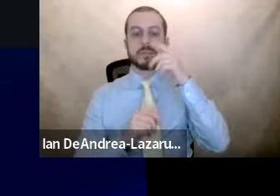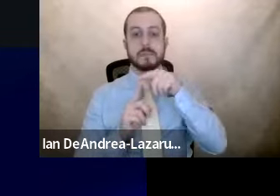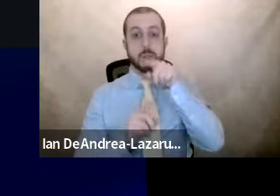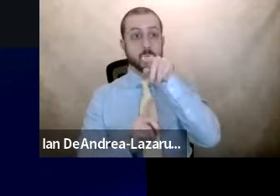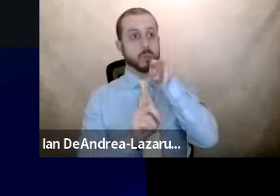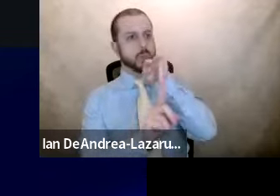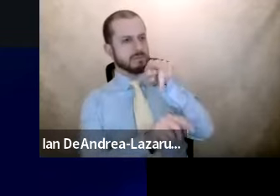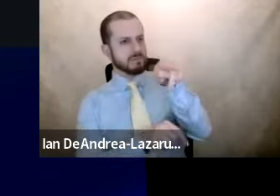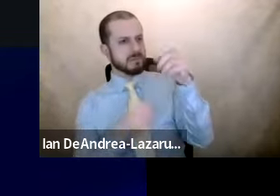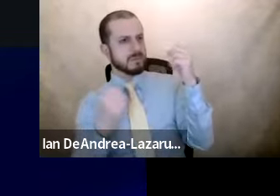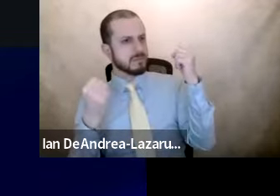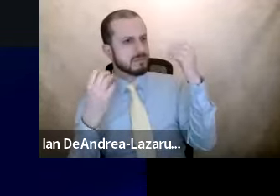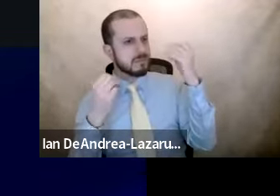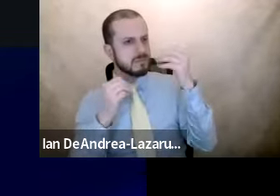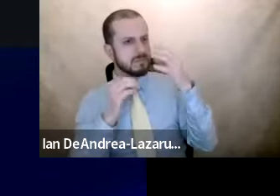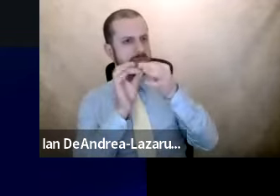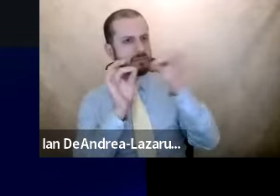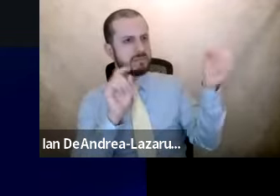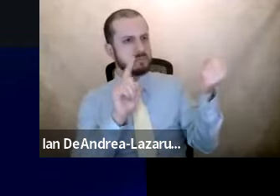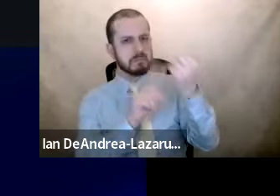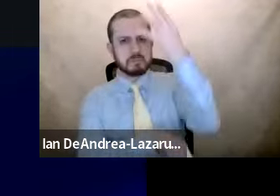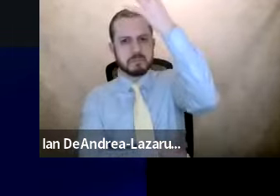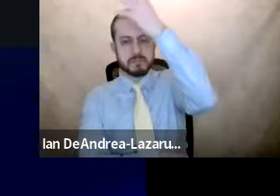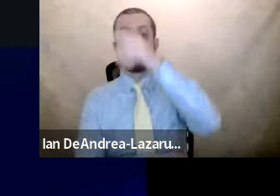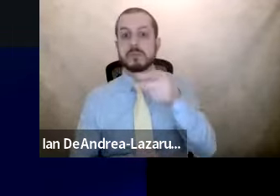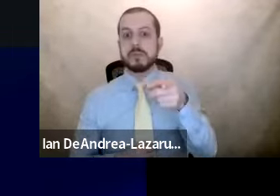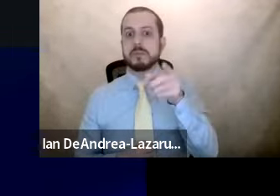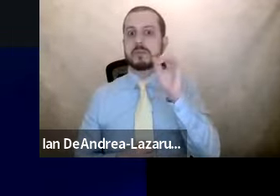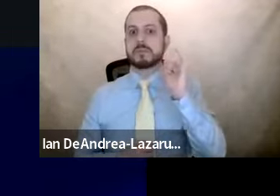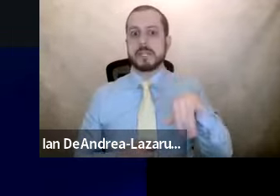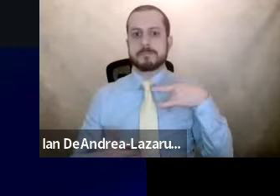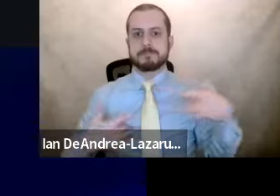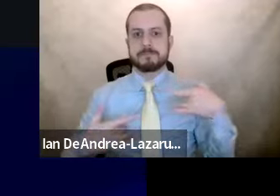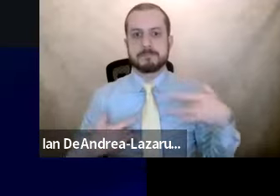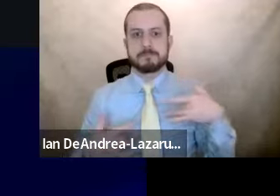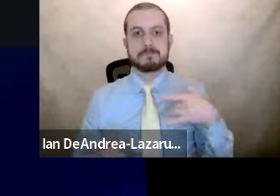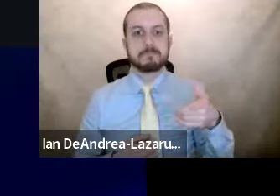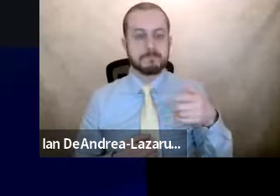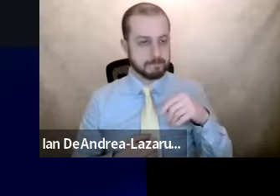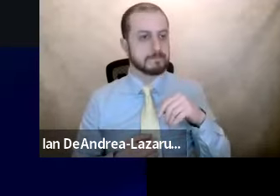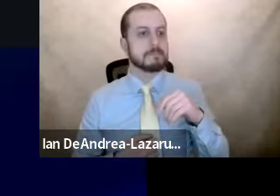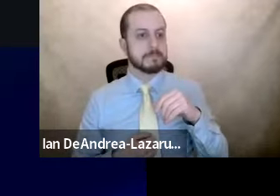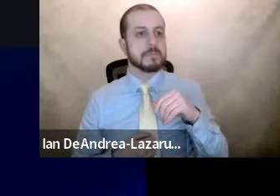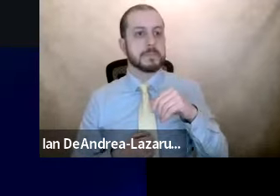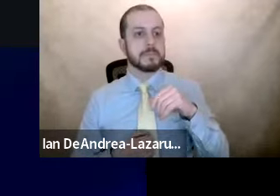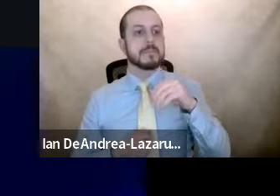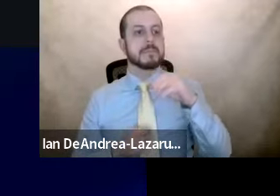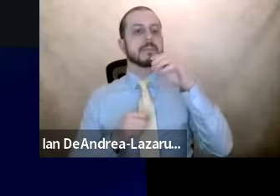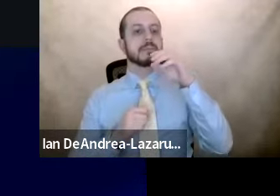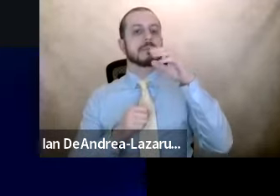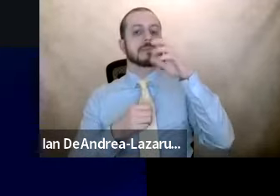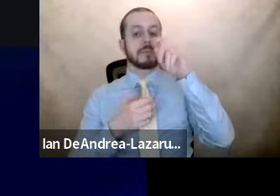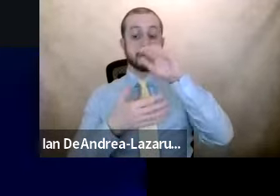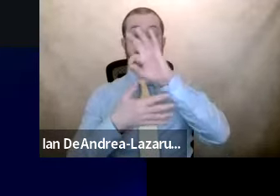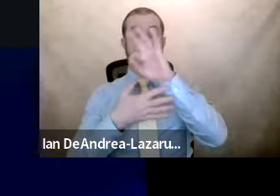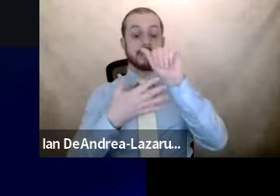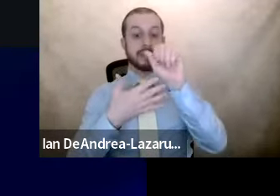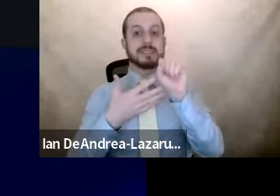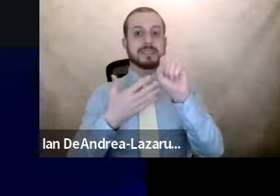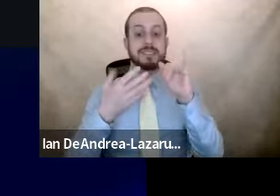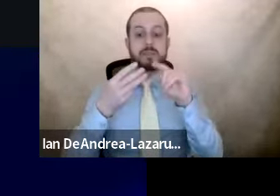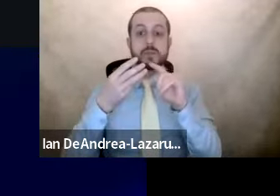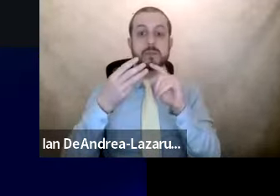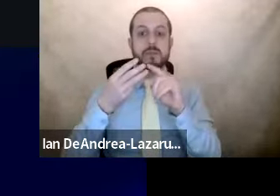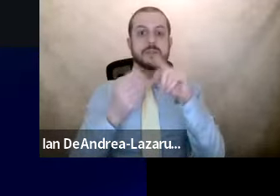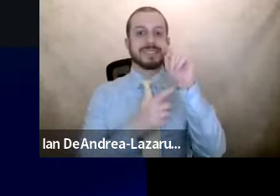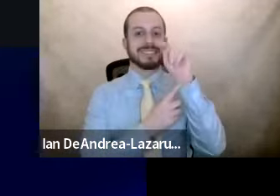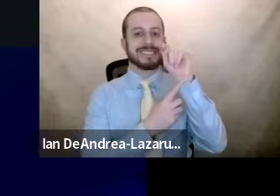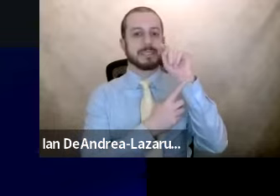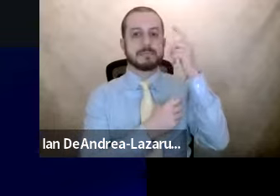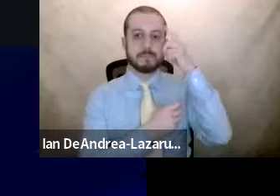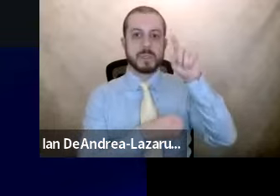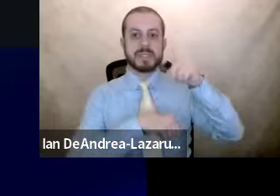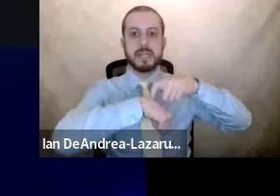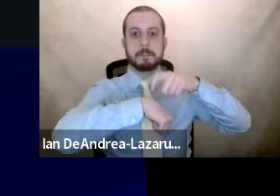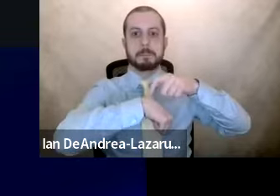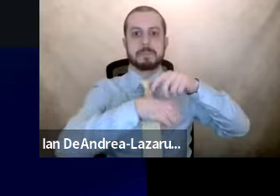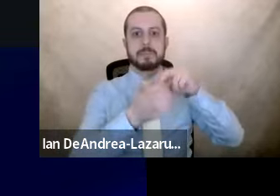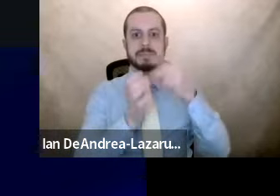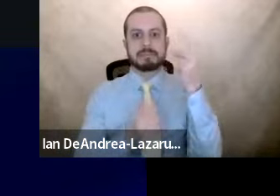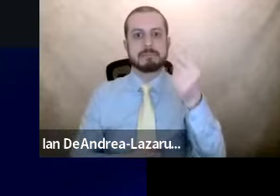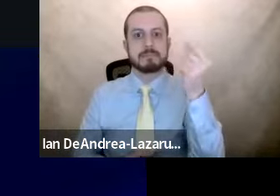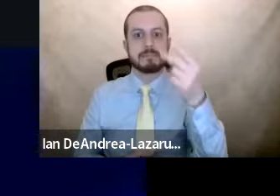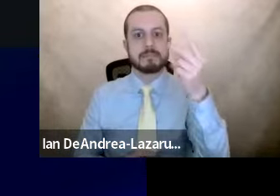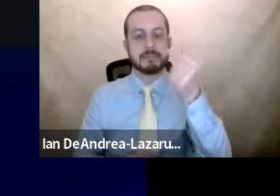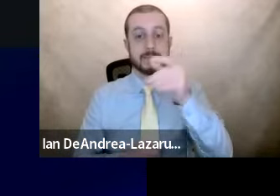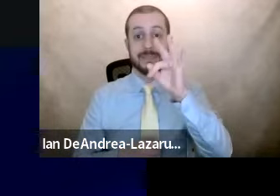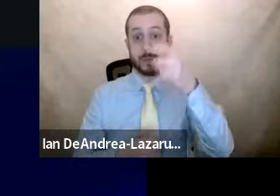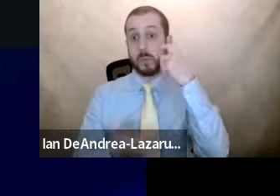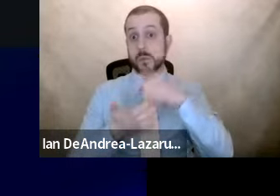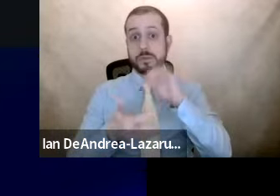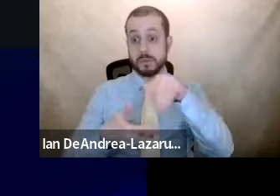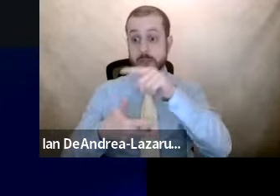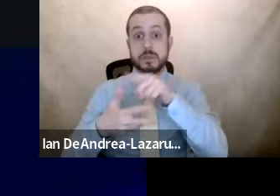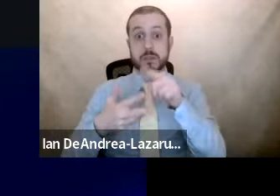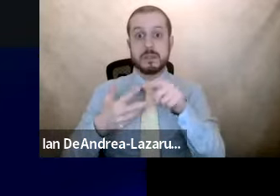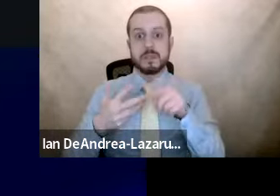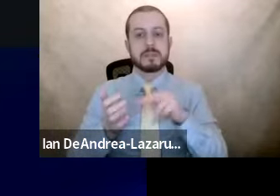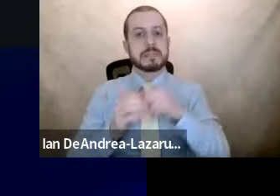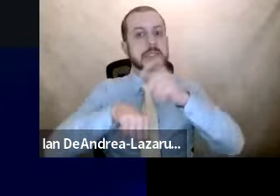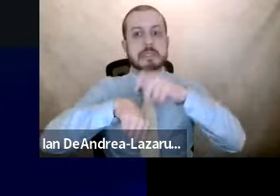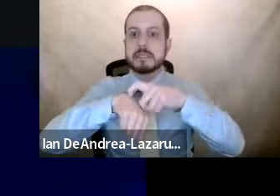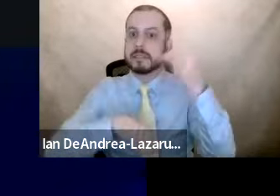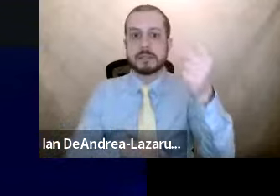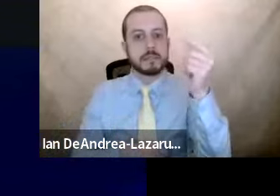If all the sudden people look almost like they forgot how to use their hands or they're saying something that's completely unintelligible when they're usually someone that you understand very well, that may be an indicator.